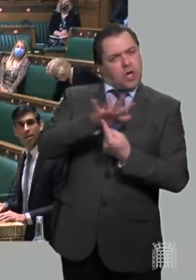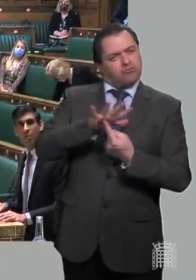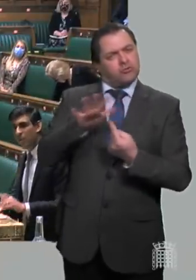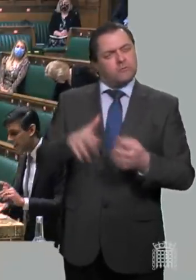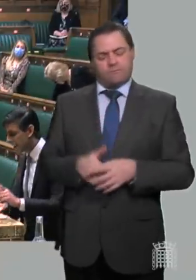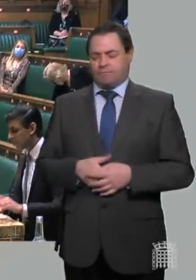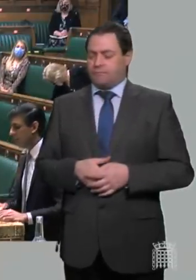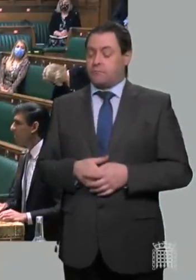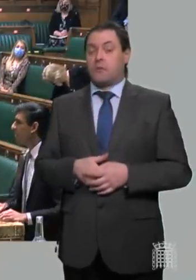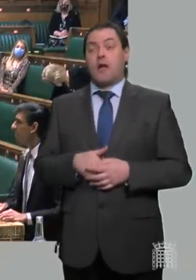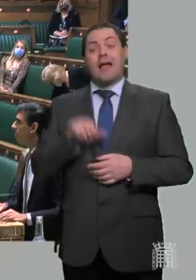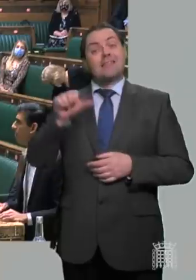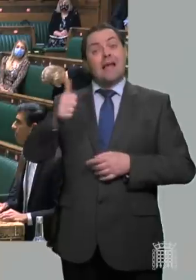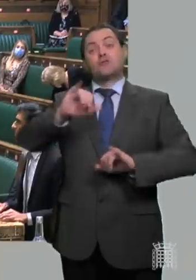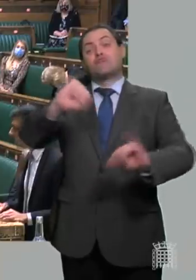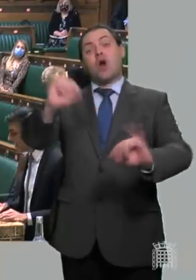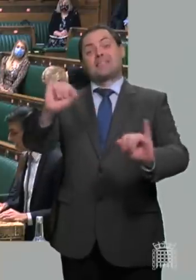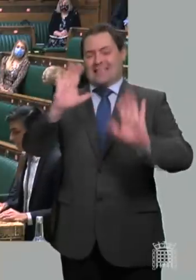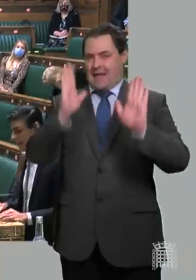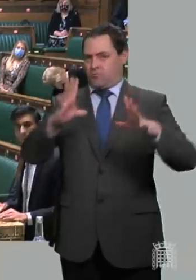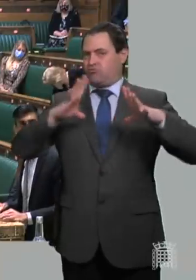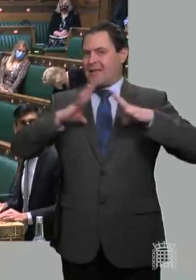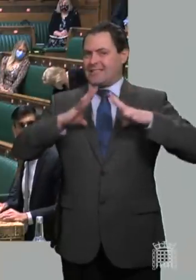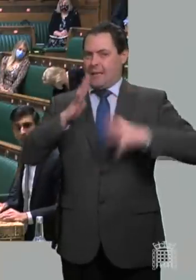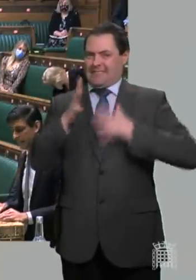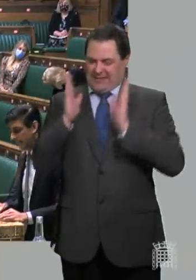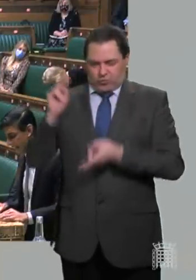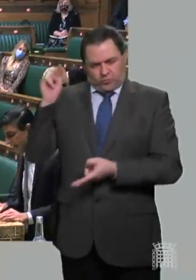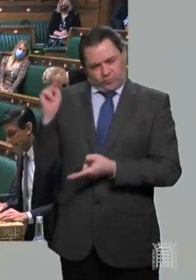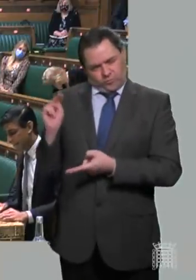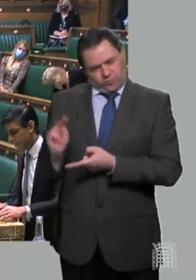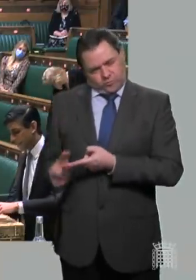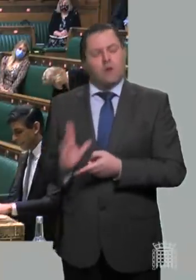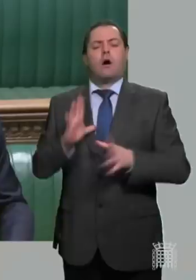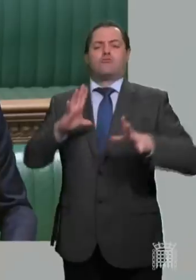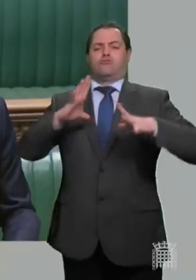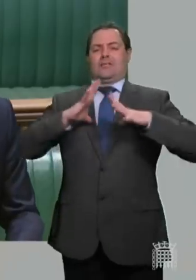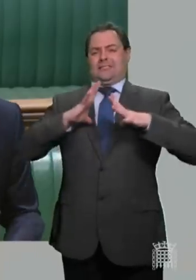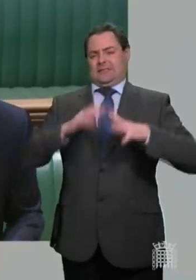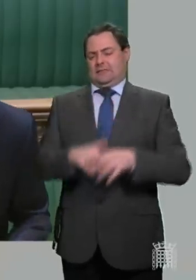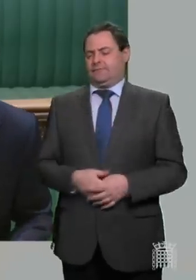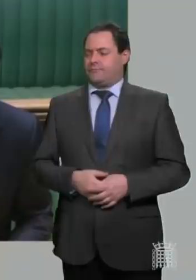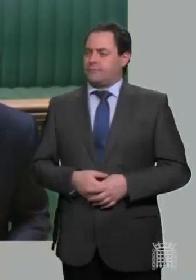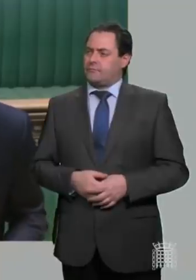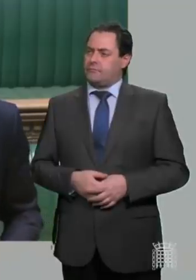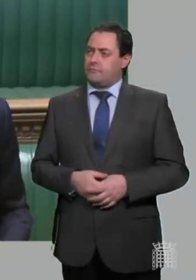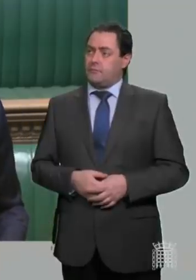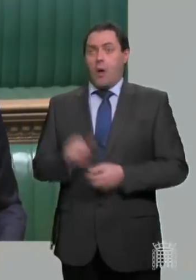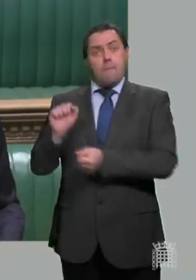When the next crisis comes, we need to be able to act again. While our borrowing costs